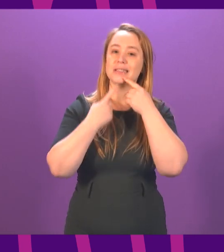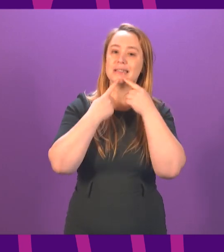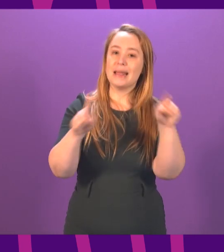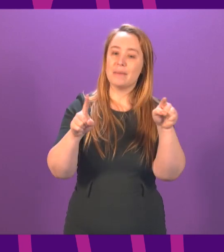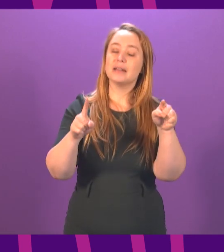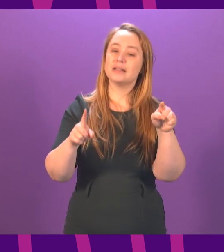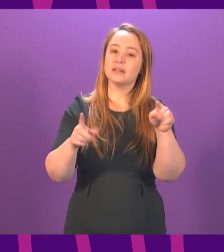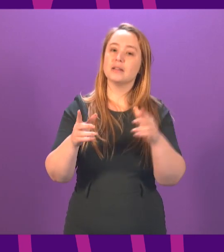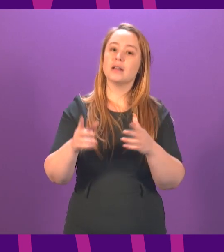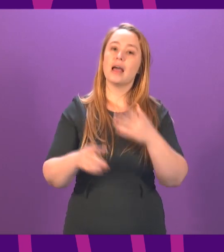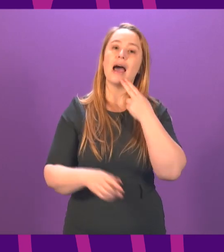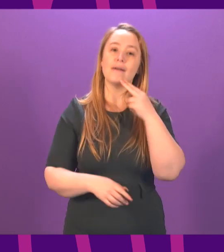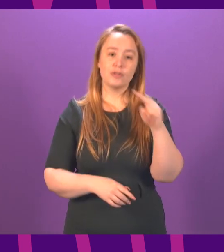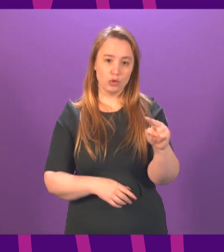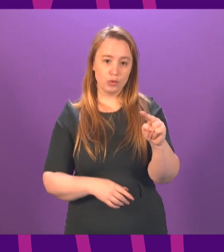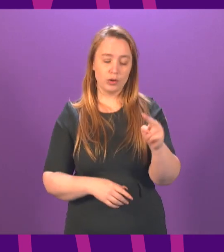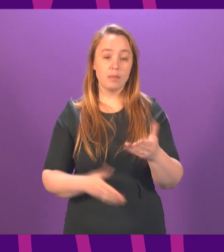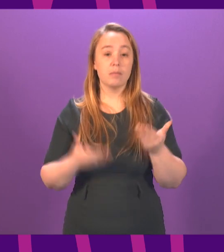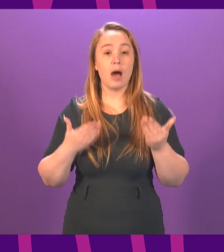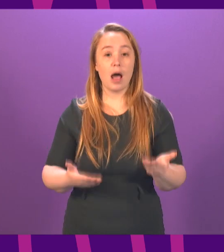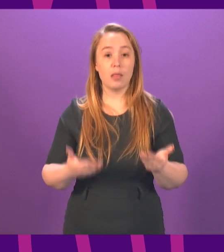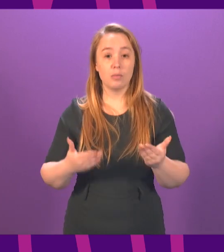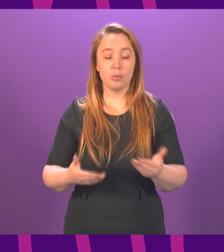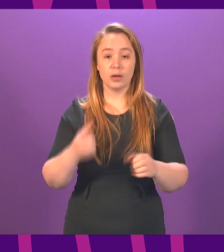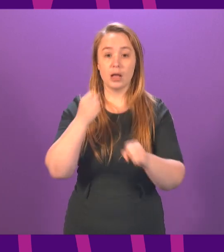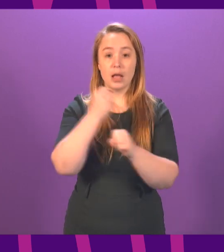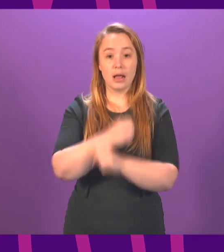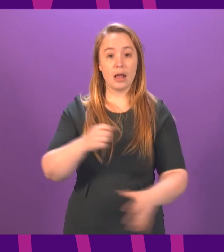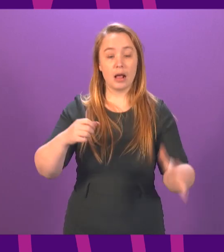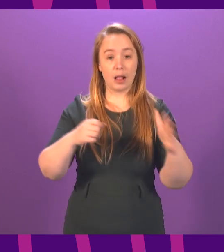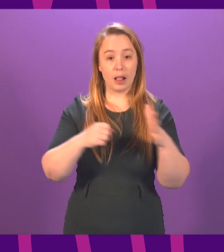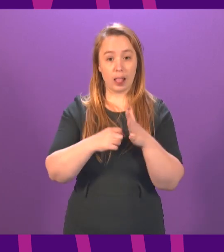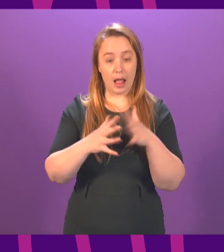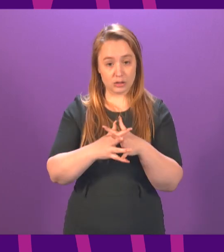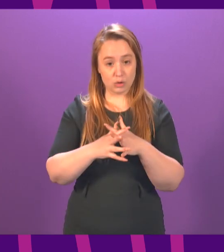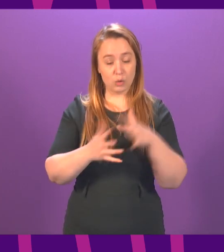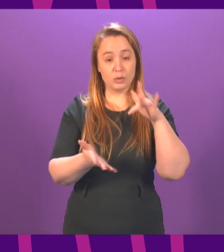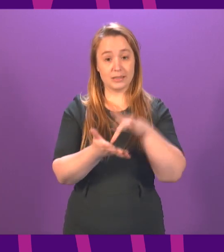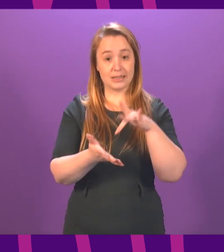However, in the immediate sense, Glasgow City Council already has a share of the £30 million